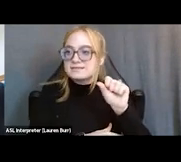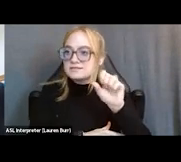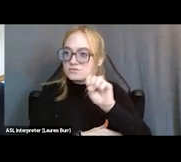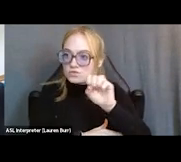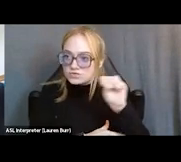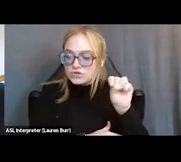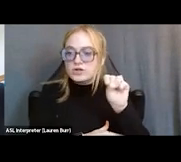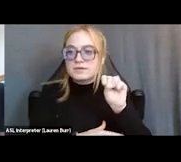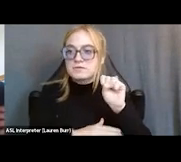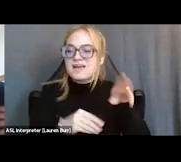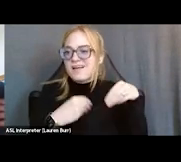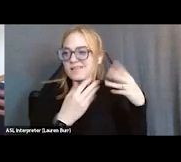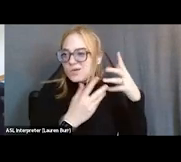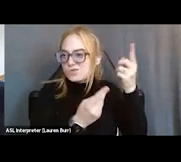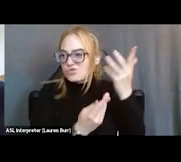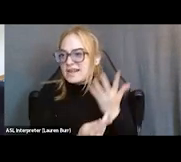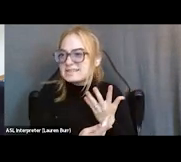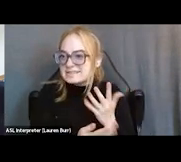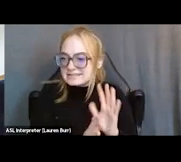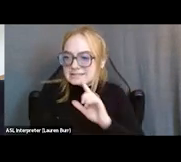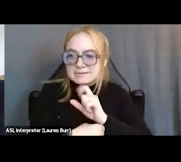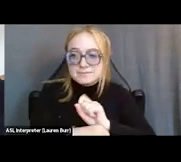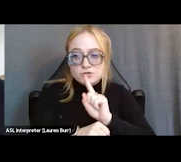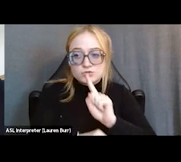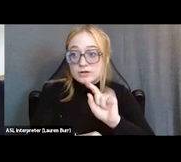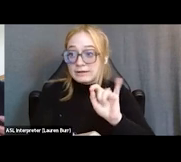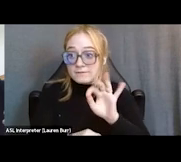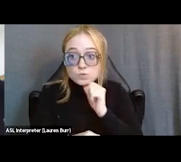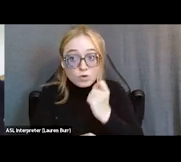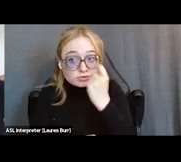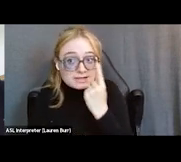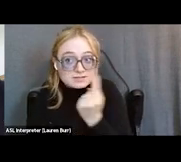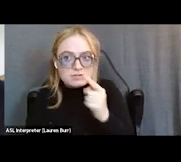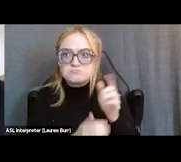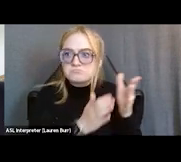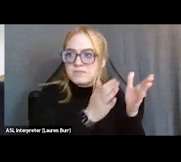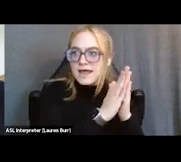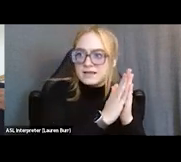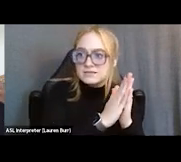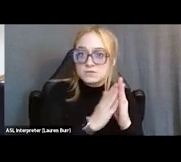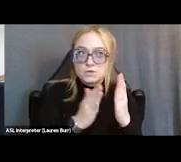and keep asking questions. If you don't understand something, ask, and if you dunno exactly who to ask,